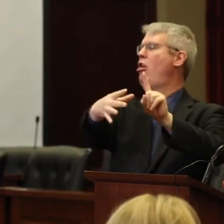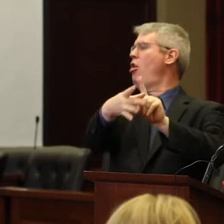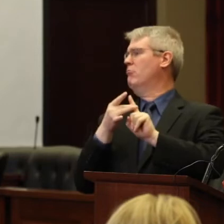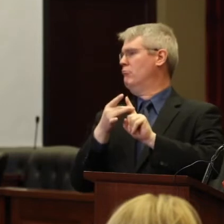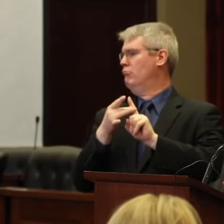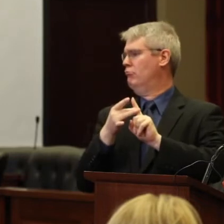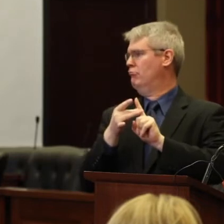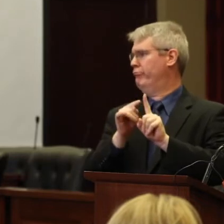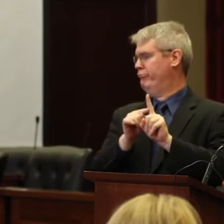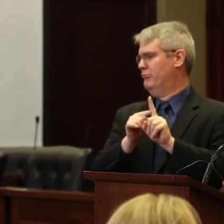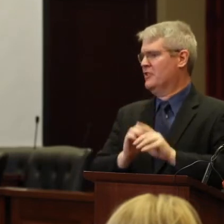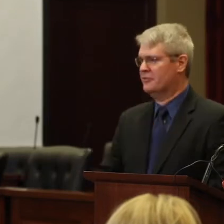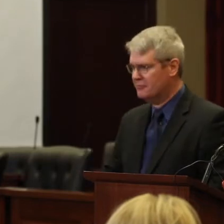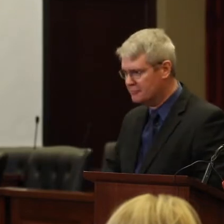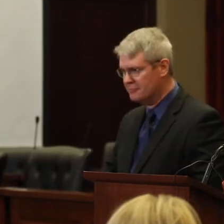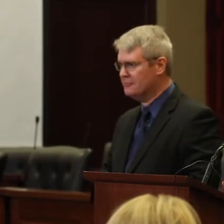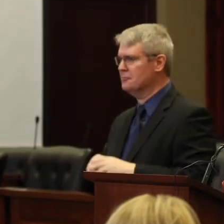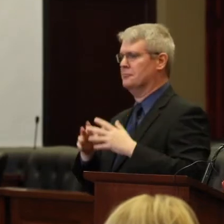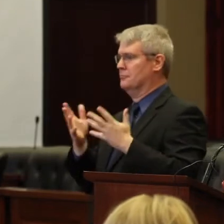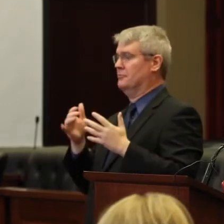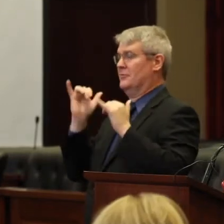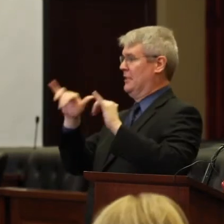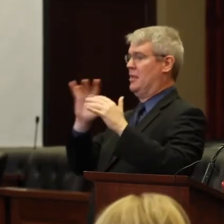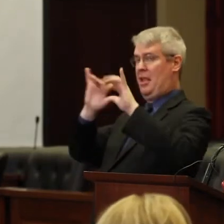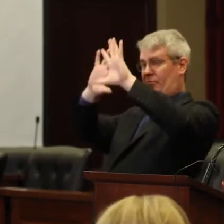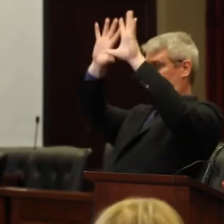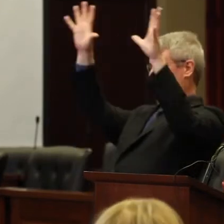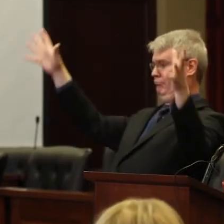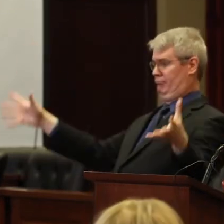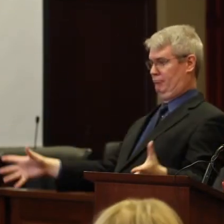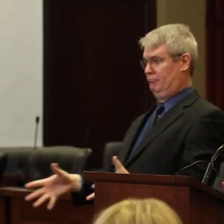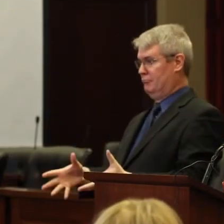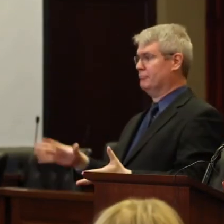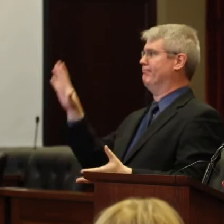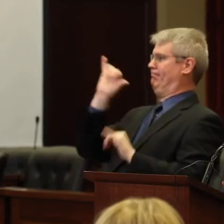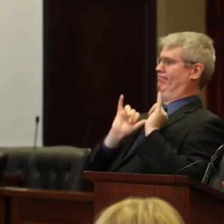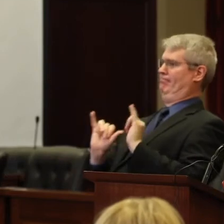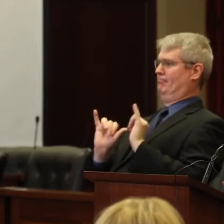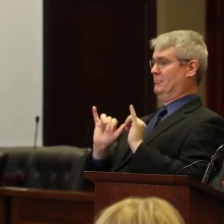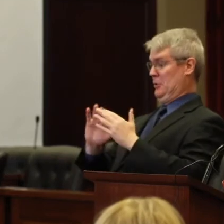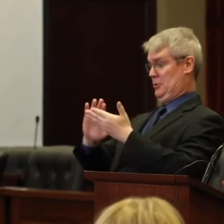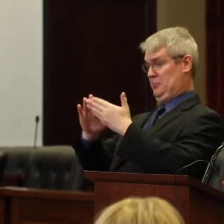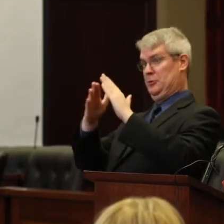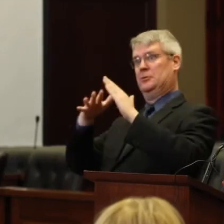None the less, what this speaks to is even if they're getting infected in the community, and it isn't implying that they're getting sick at work,